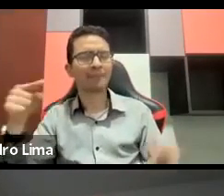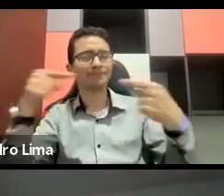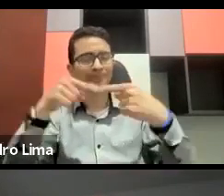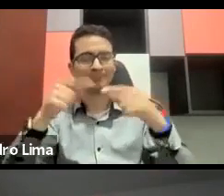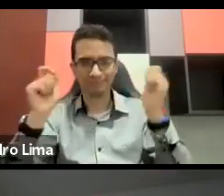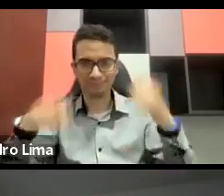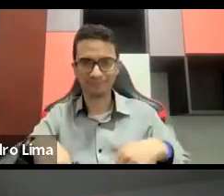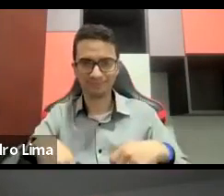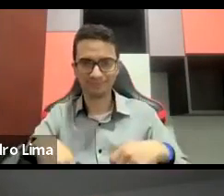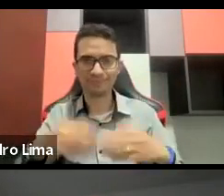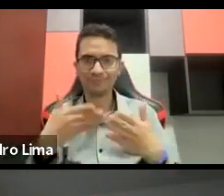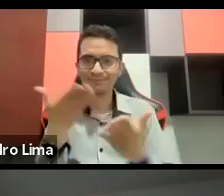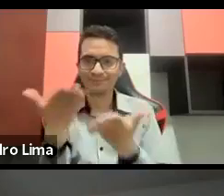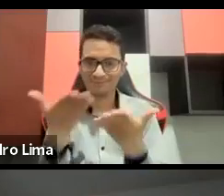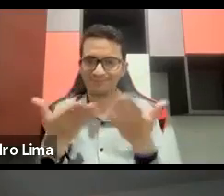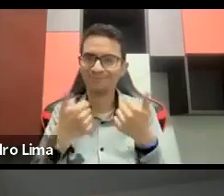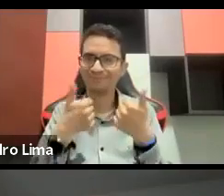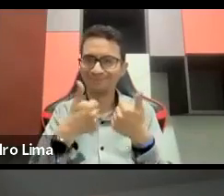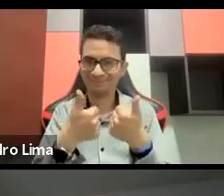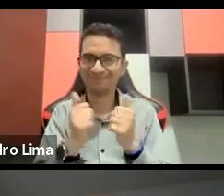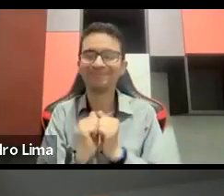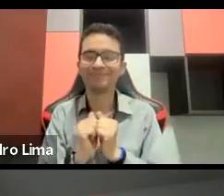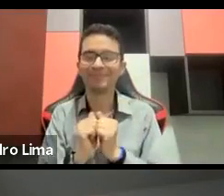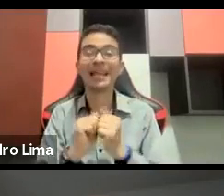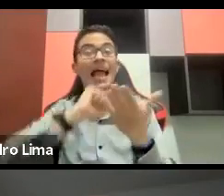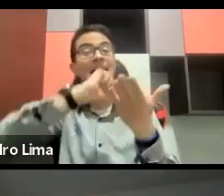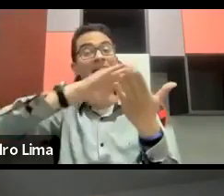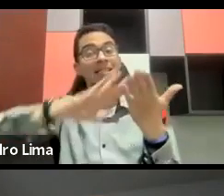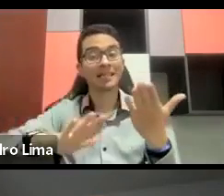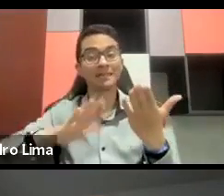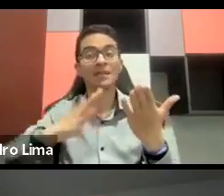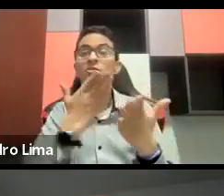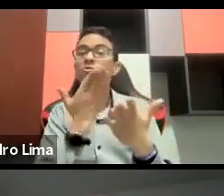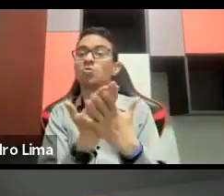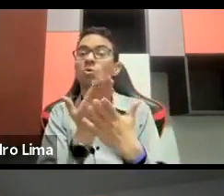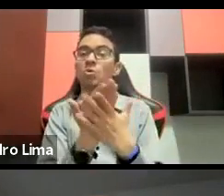postdoctoral students in postdoctoral students in doctoral students. So, Monica doctoral students. So, Monica doctoral students. So, Monica is one of the organizers of is one of the organizers of